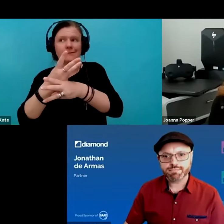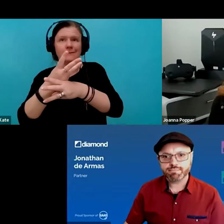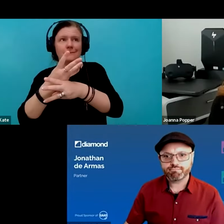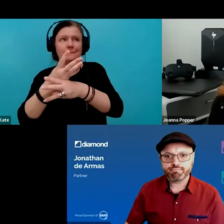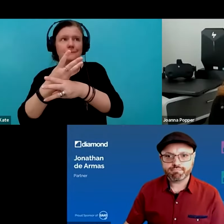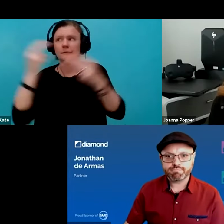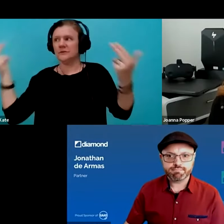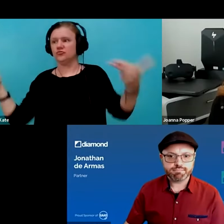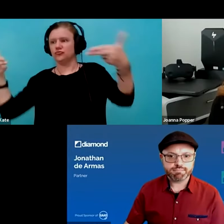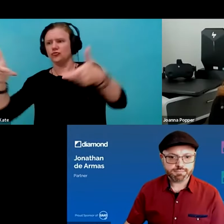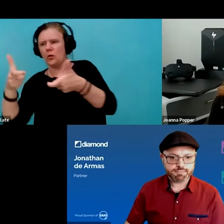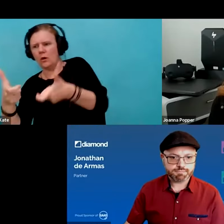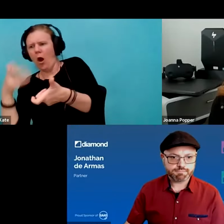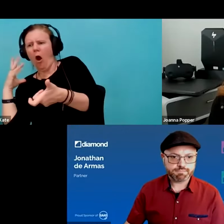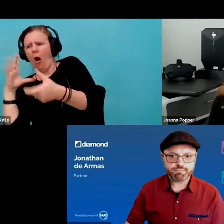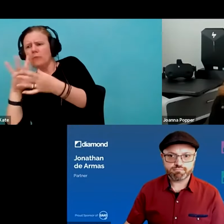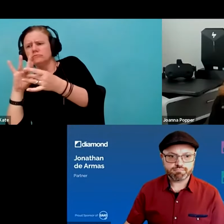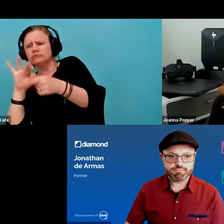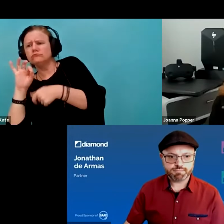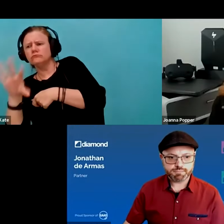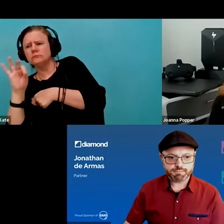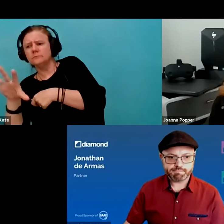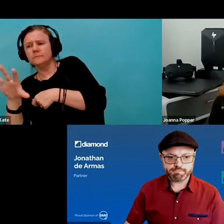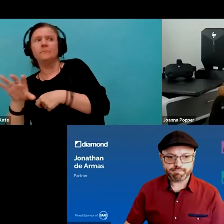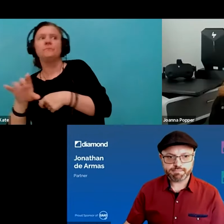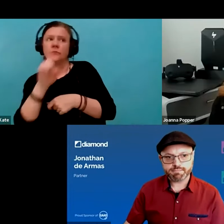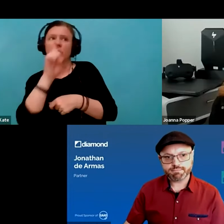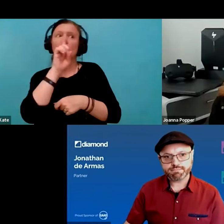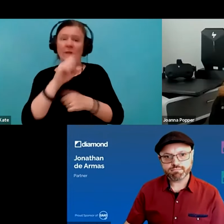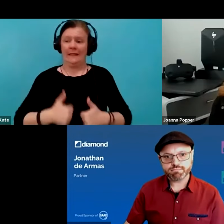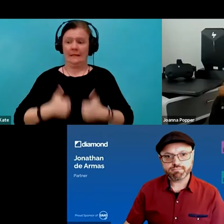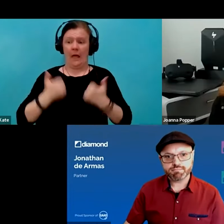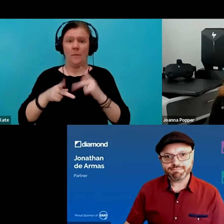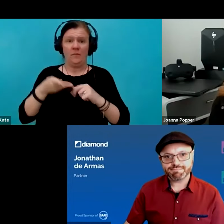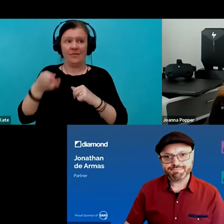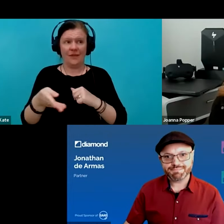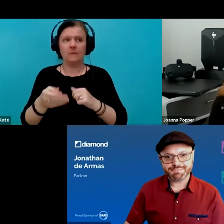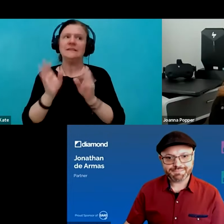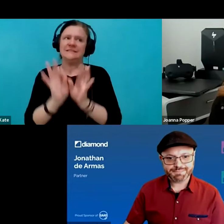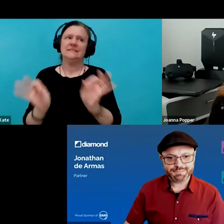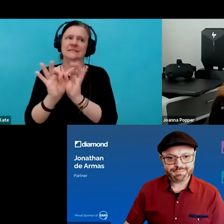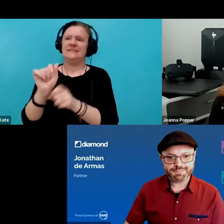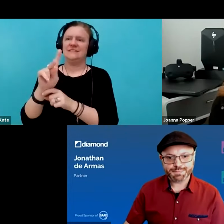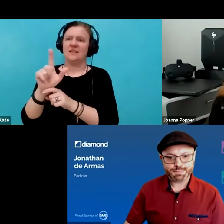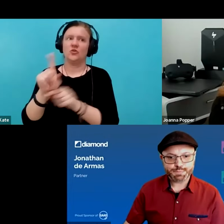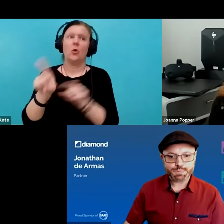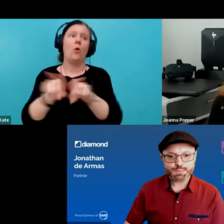weigh in and feel like they're involved. So again, it's only essential personnel. Christina Heller: Obviously masks are mandated for anybody who isn't